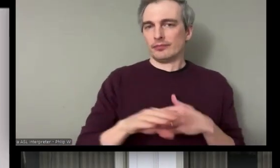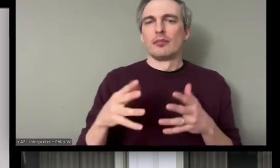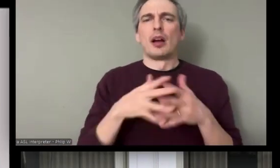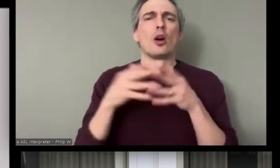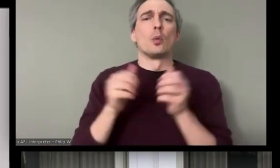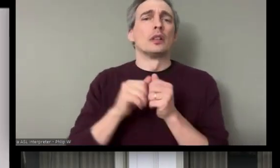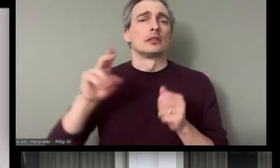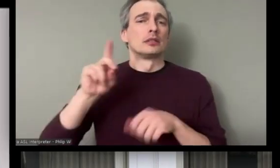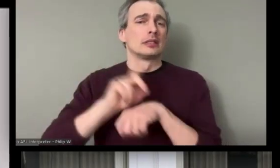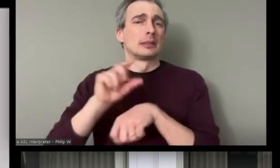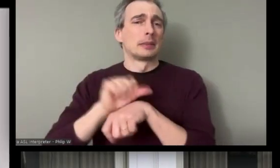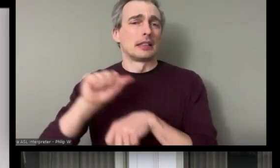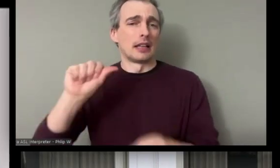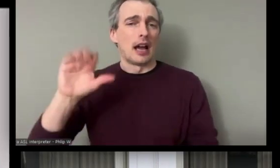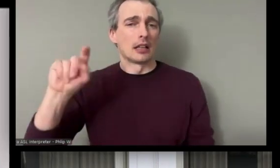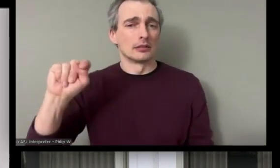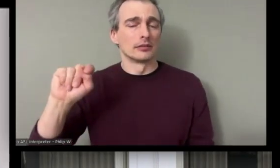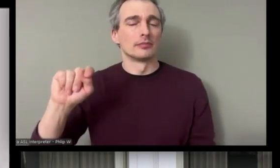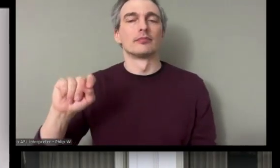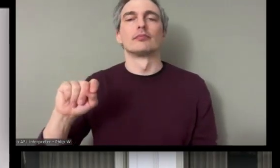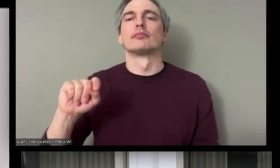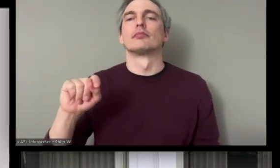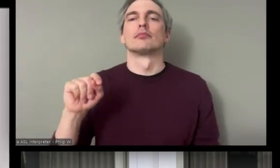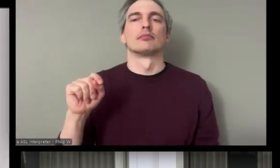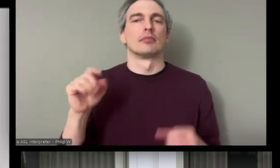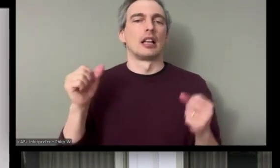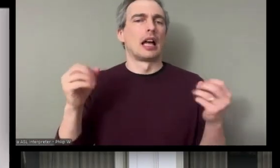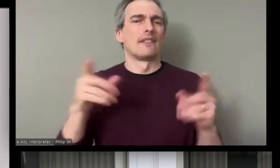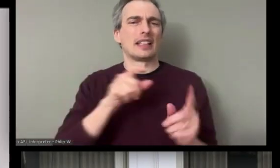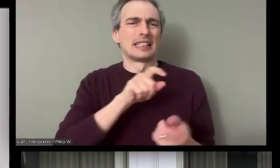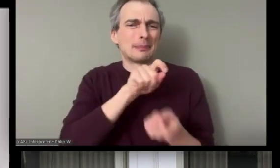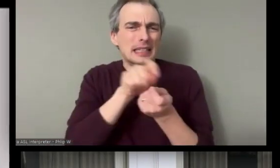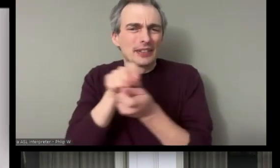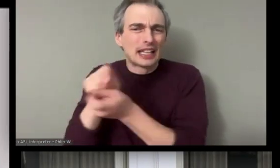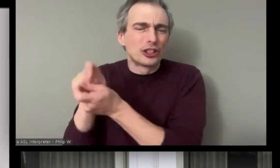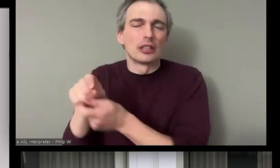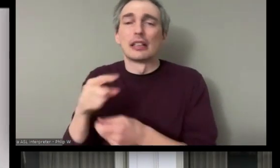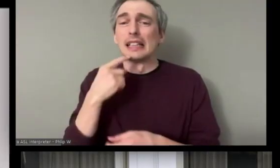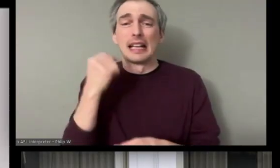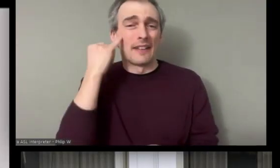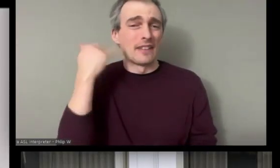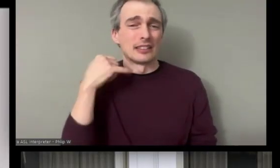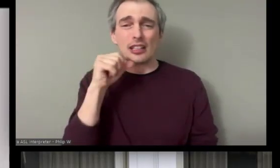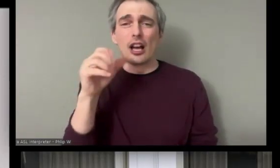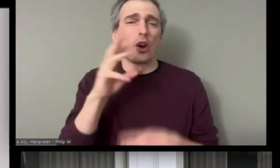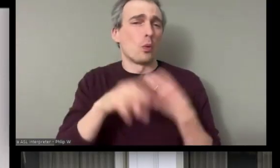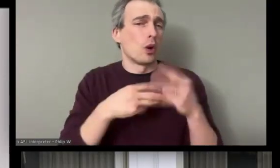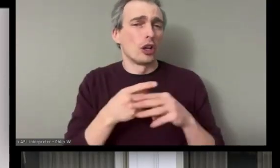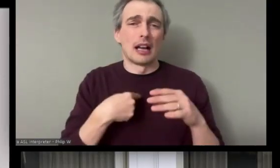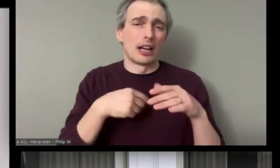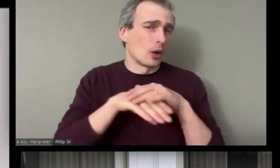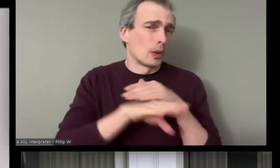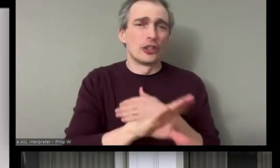know, I've always been like... Well, that's not a world that I go into. It's a totally separate profession.